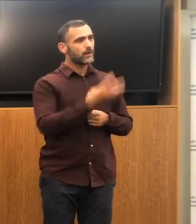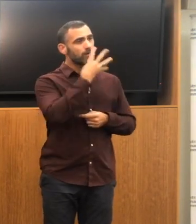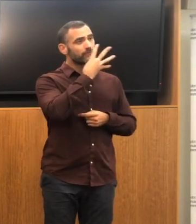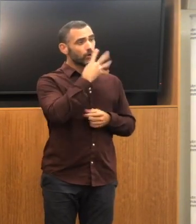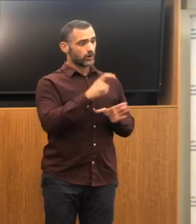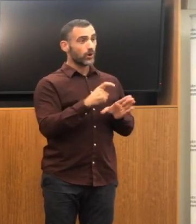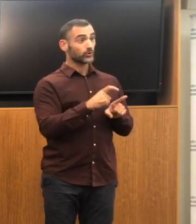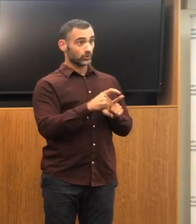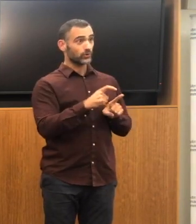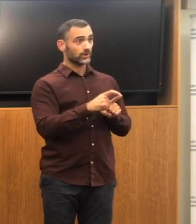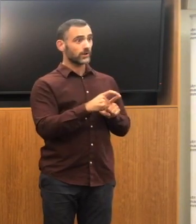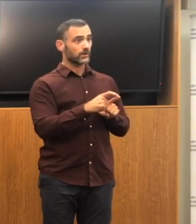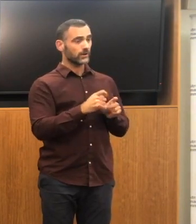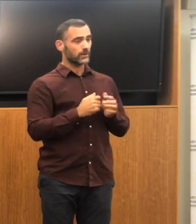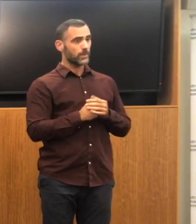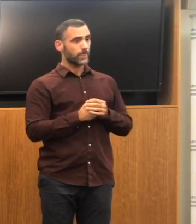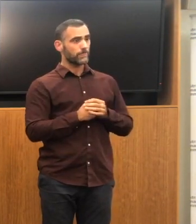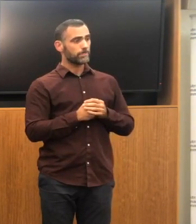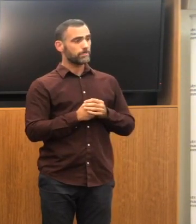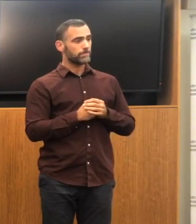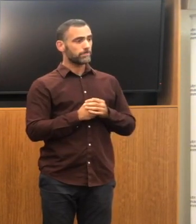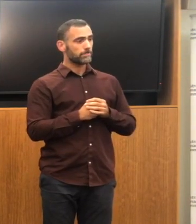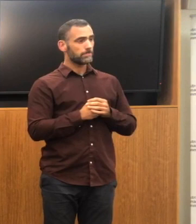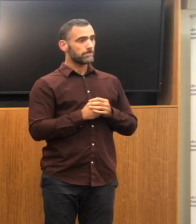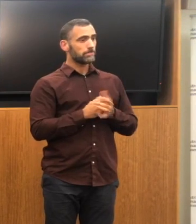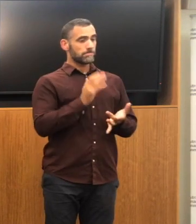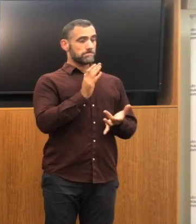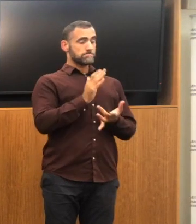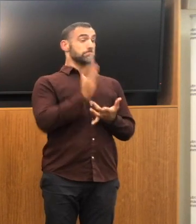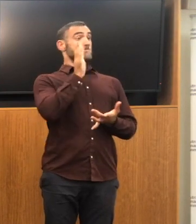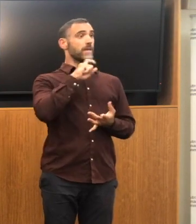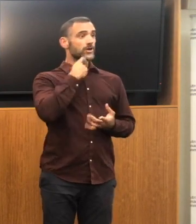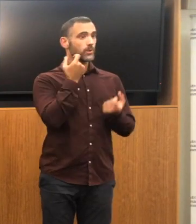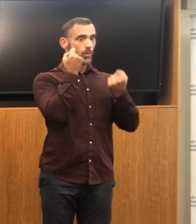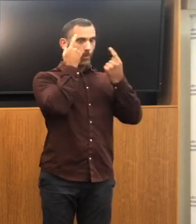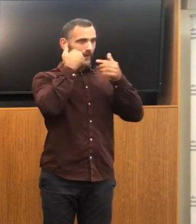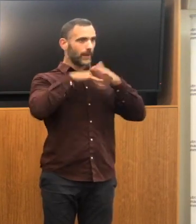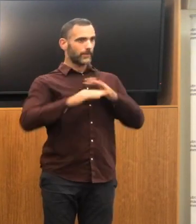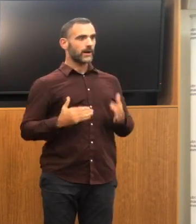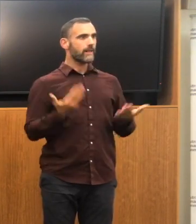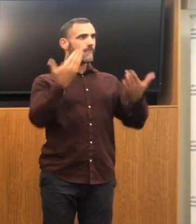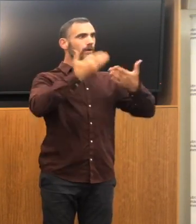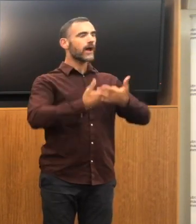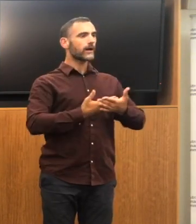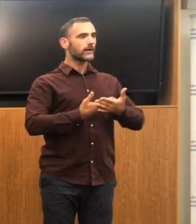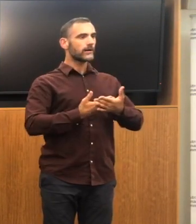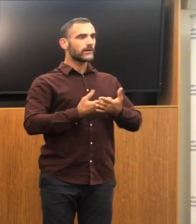who woke up, started waking up with nightmares in the middle of the night because of the insecurity in the camps.